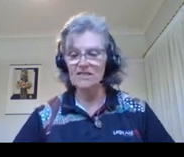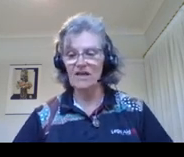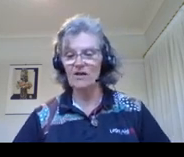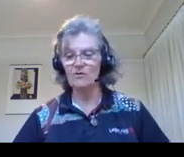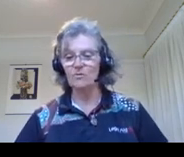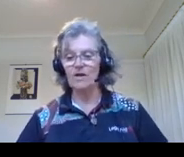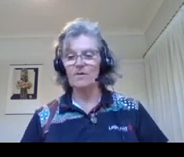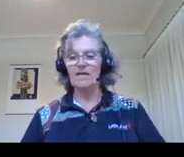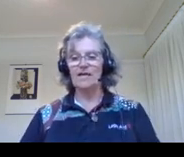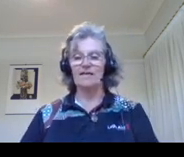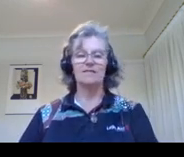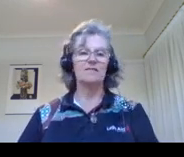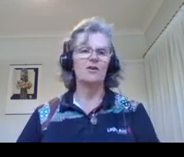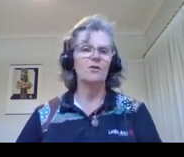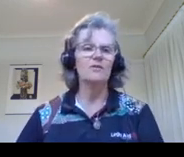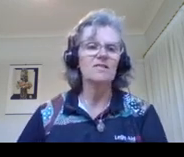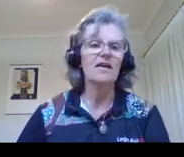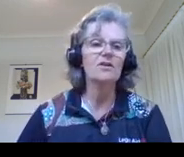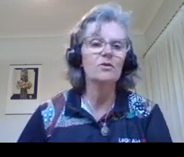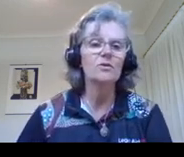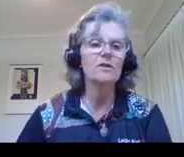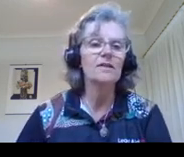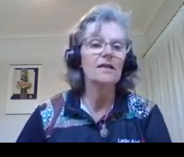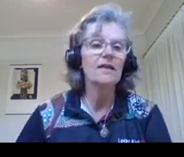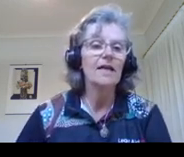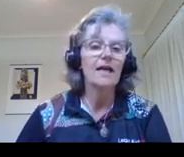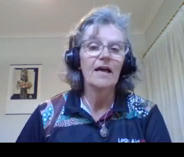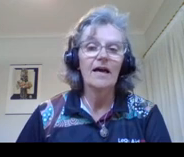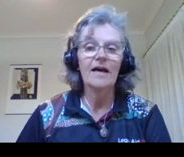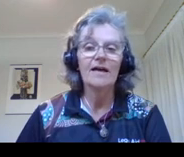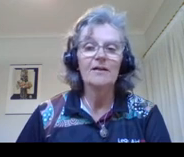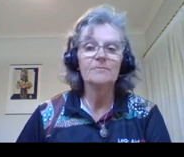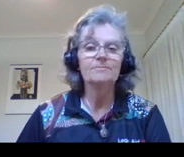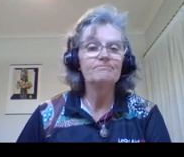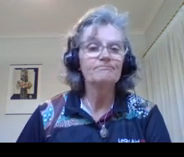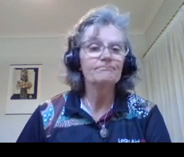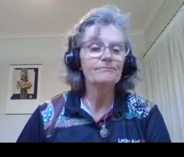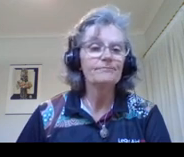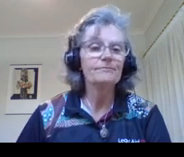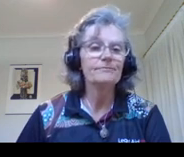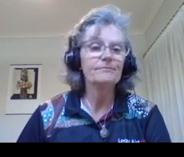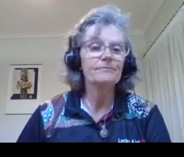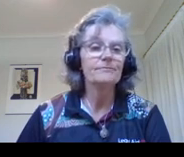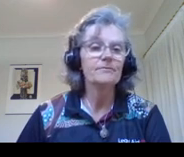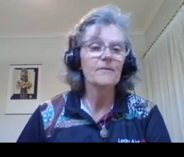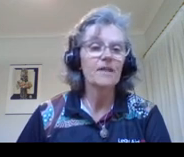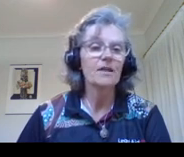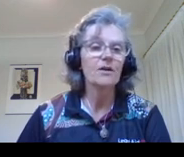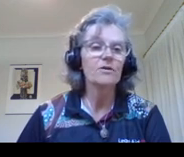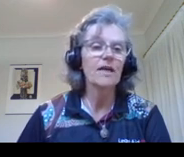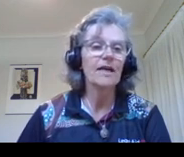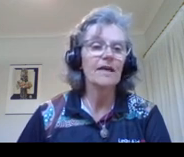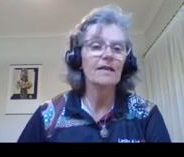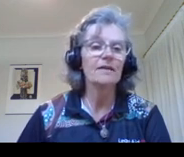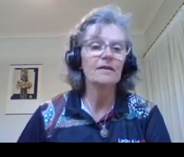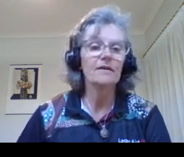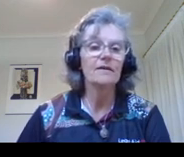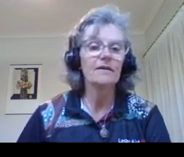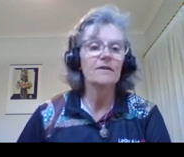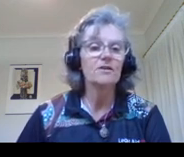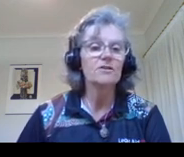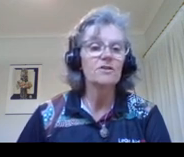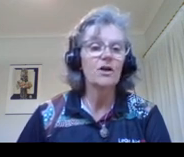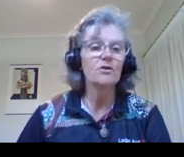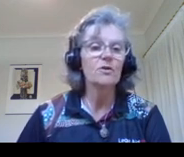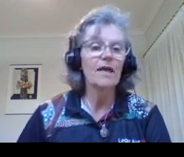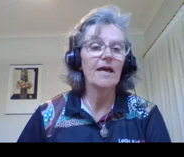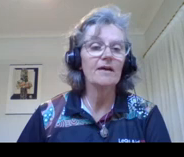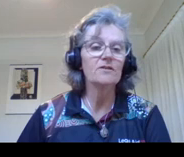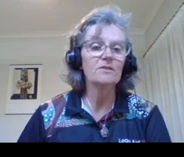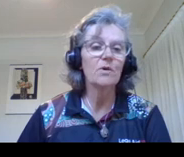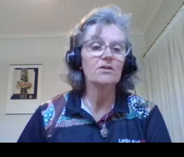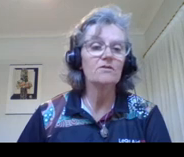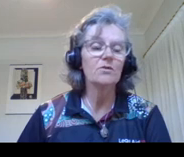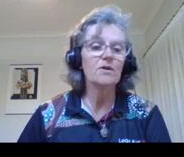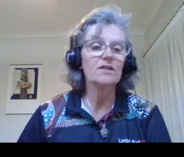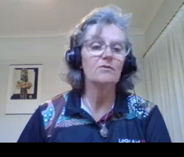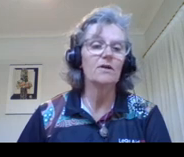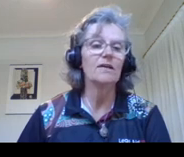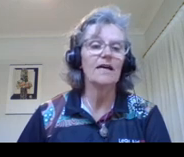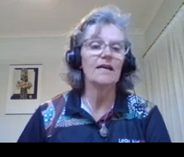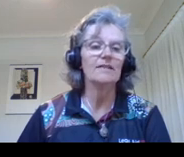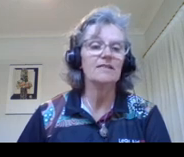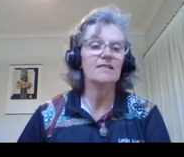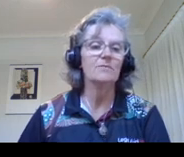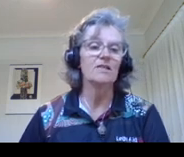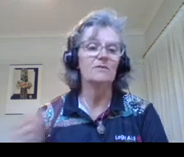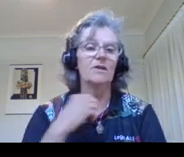of our webinar so I’ll just have a look okay so how to spot and avoid credit card skimmers well